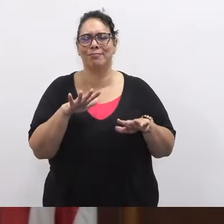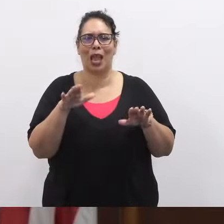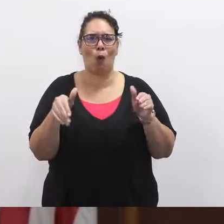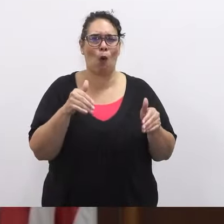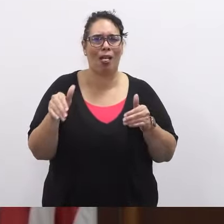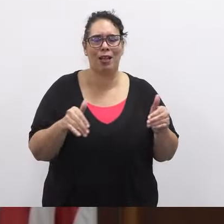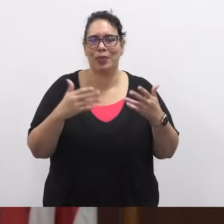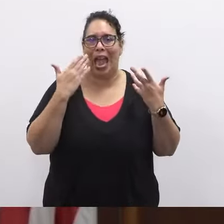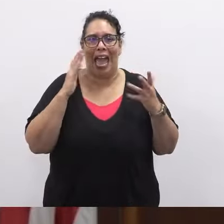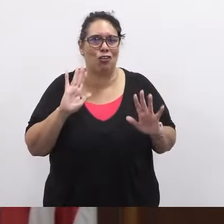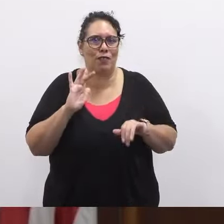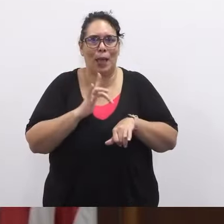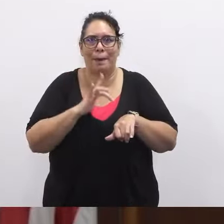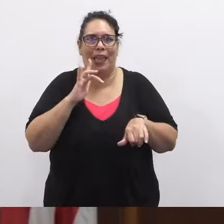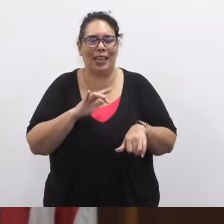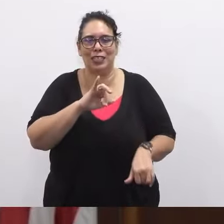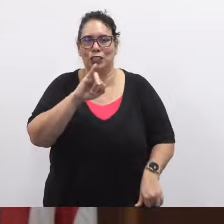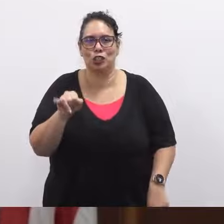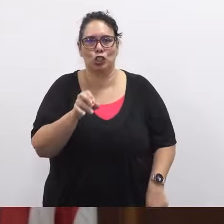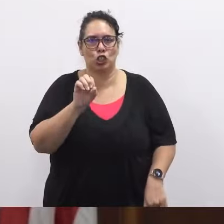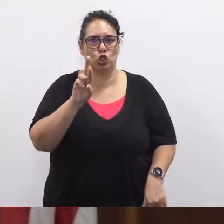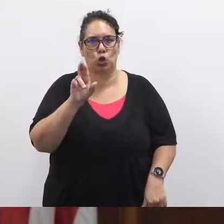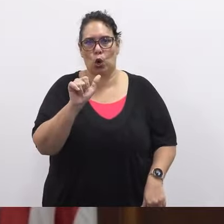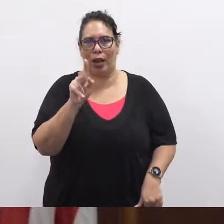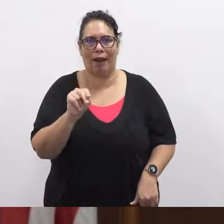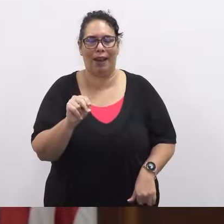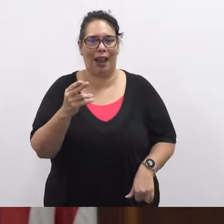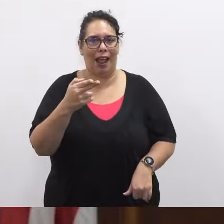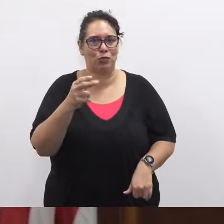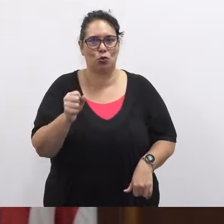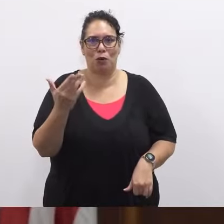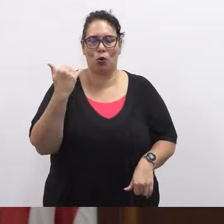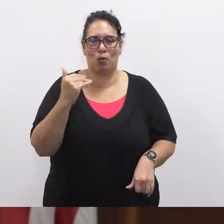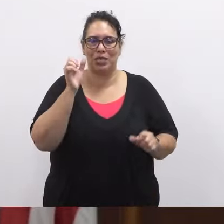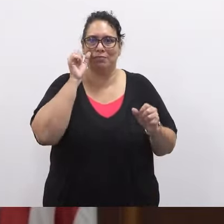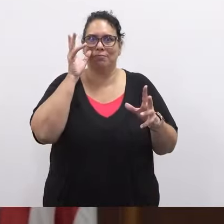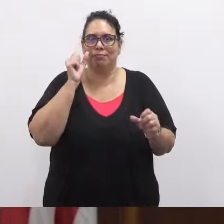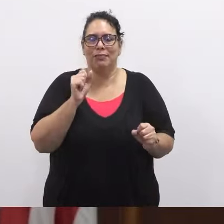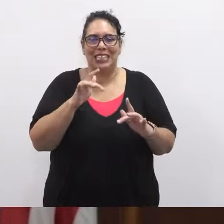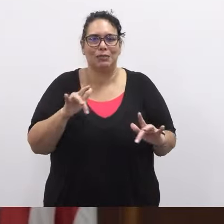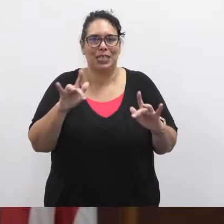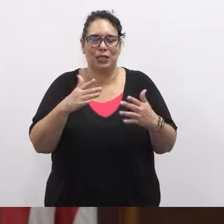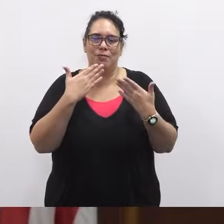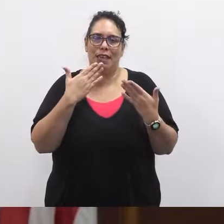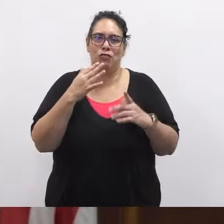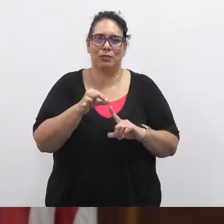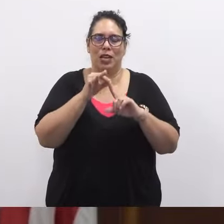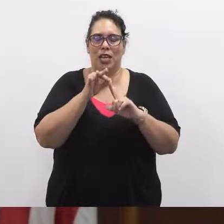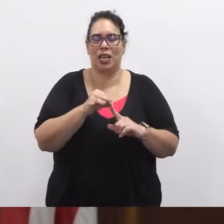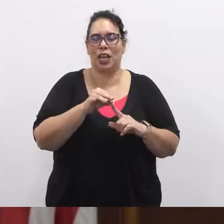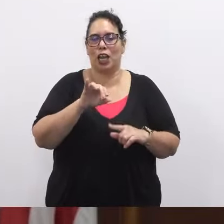if they've ever been to Jordan High School before into a really extraordinary space. So special thanks to Jody Irish and De Boer Cliff